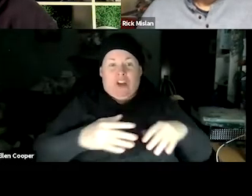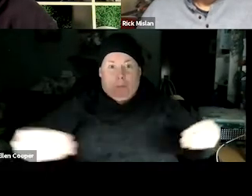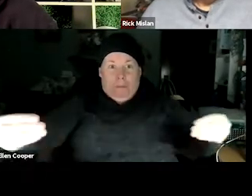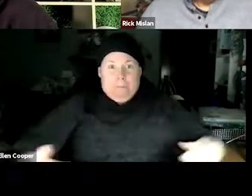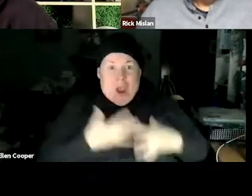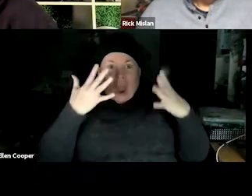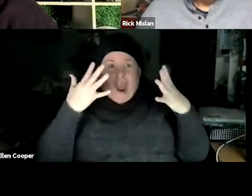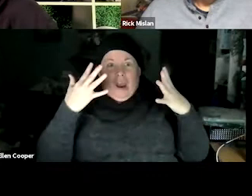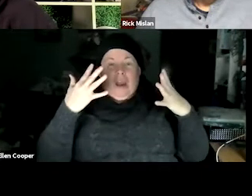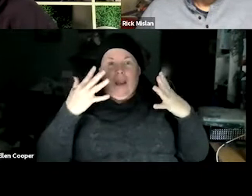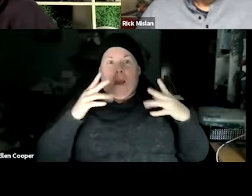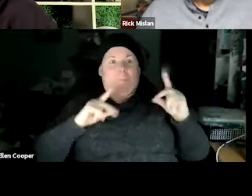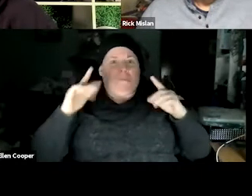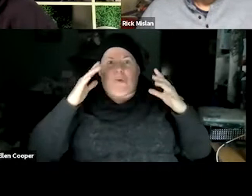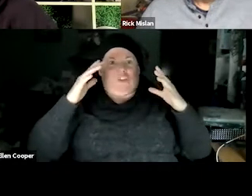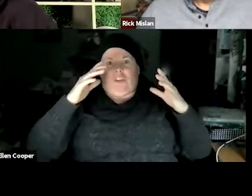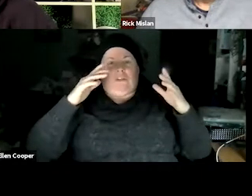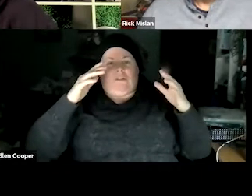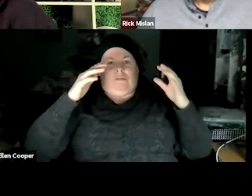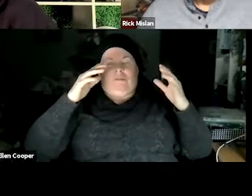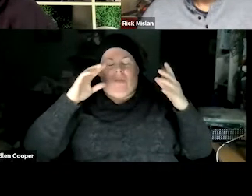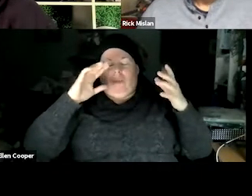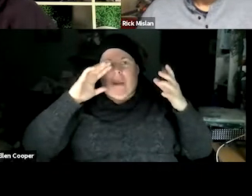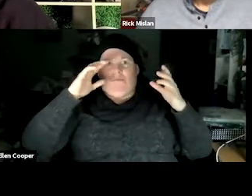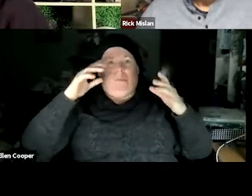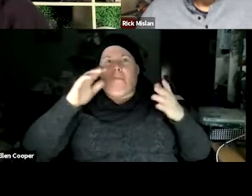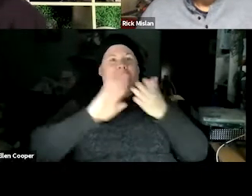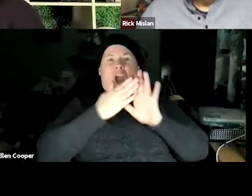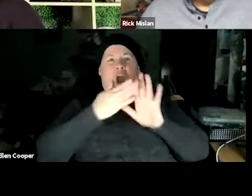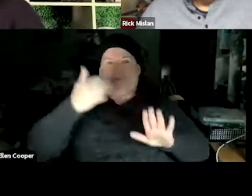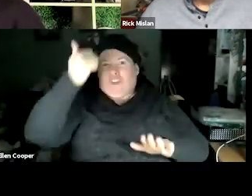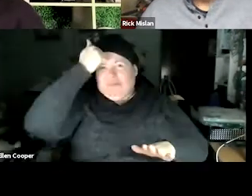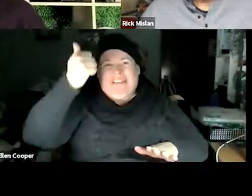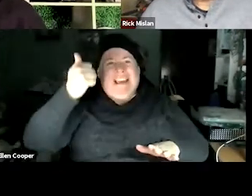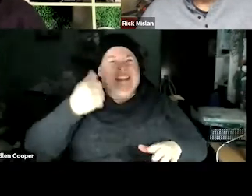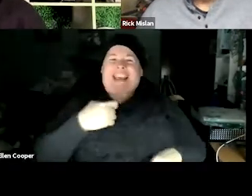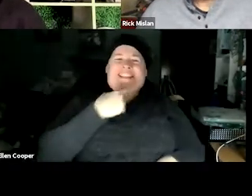and people turn into idiots and they're literally saying things they would never say to each other